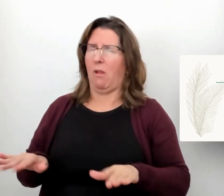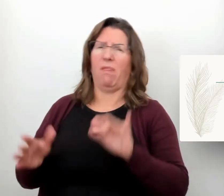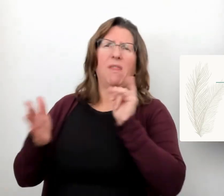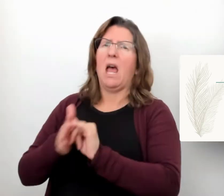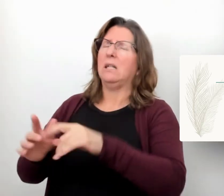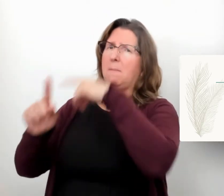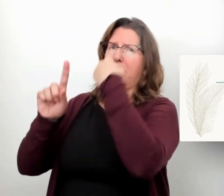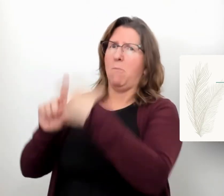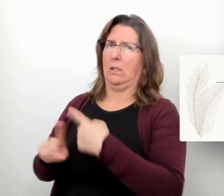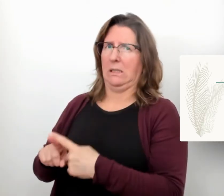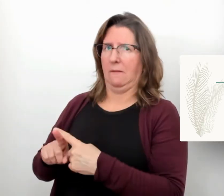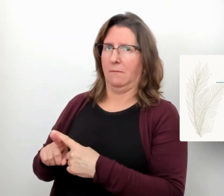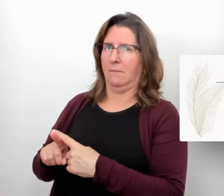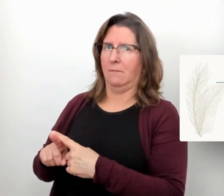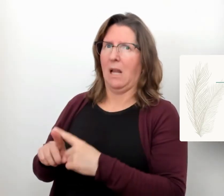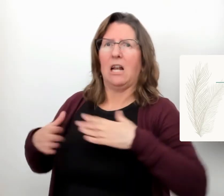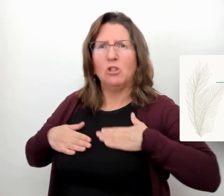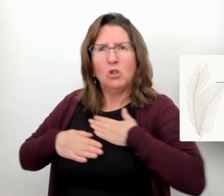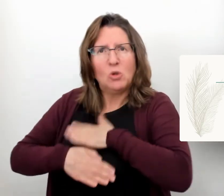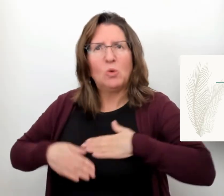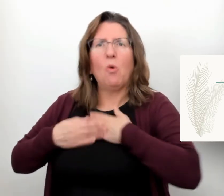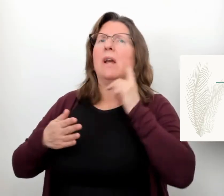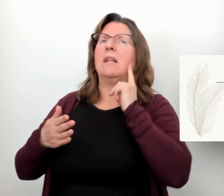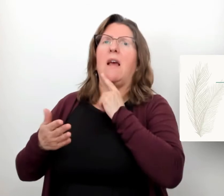commitment to deaf children's education!